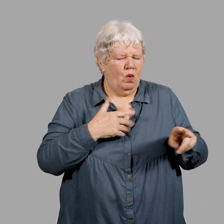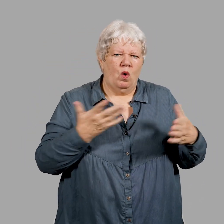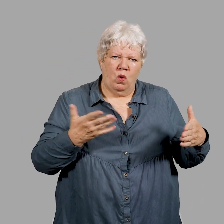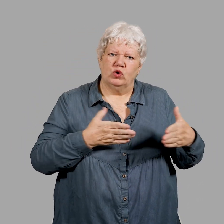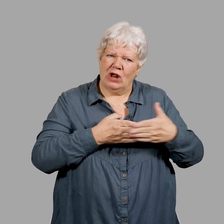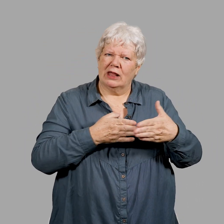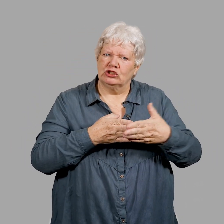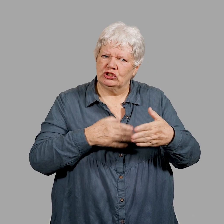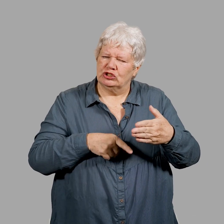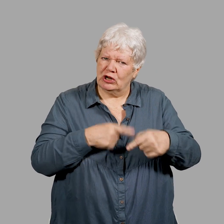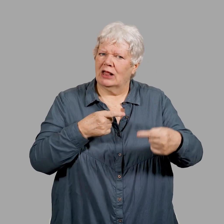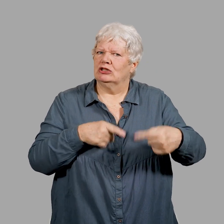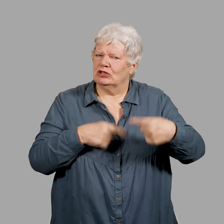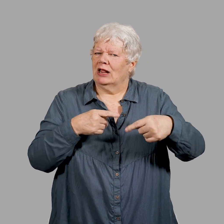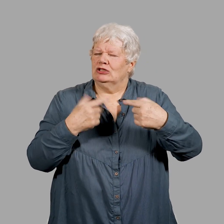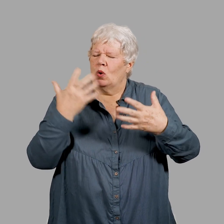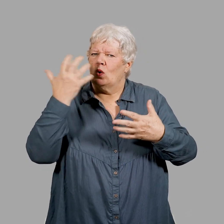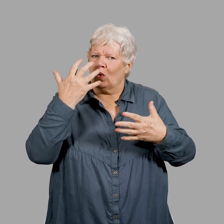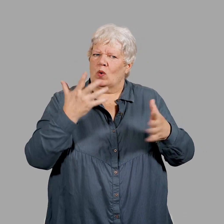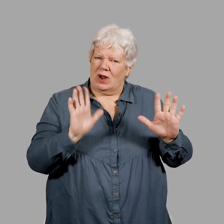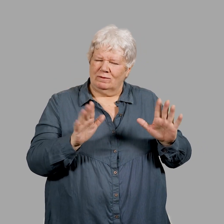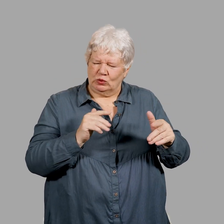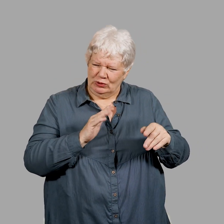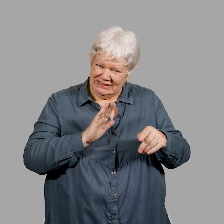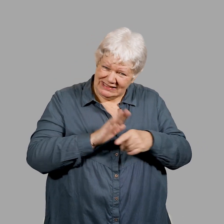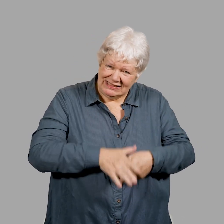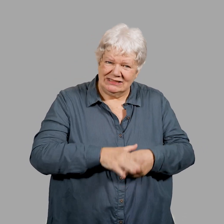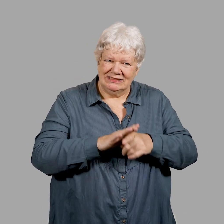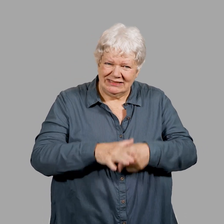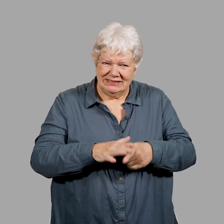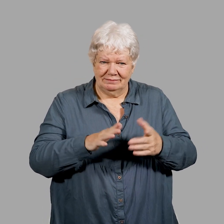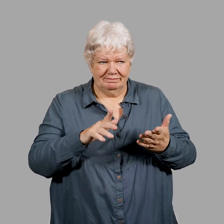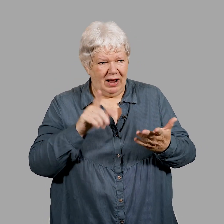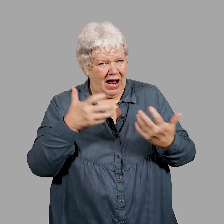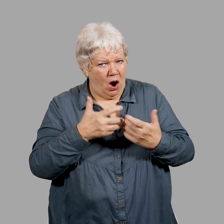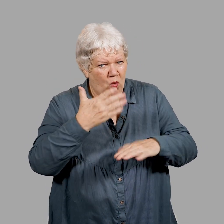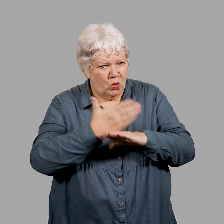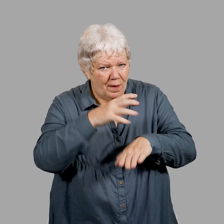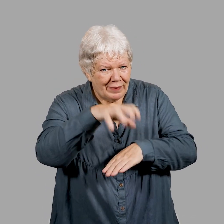We had several challenges to overcome, including setting up work placements,